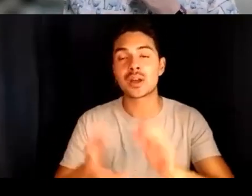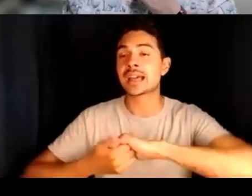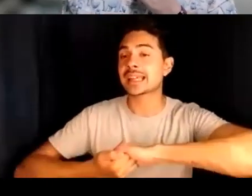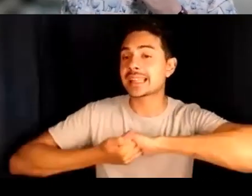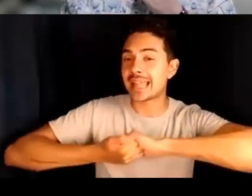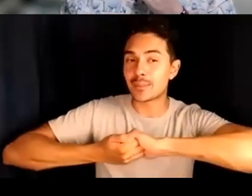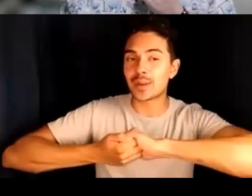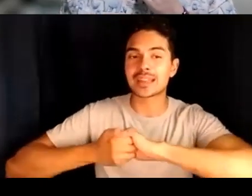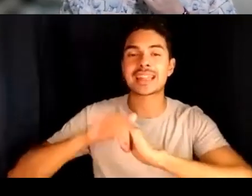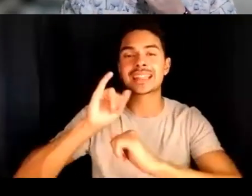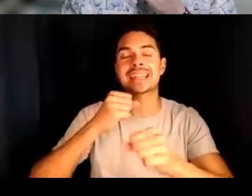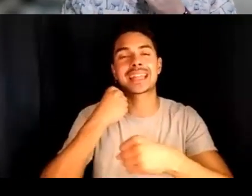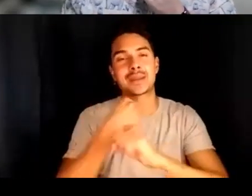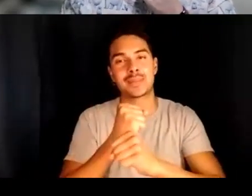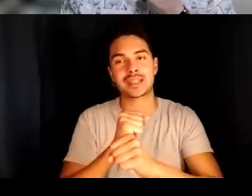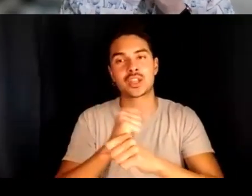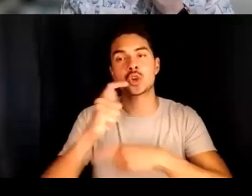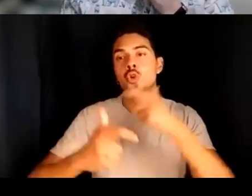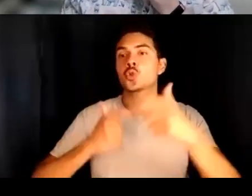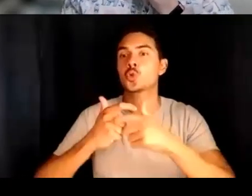that can all make a huge difference